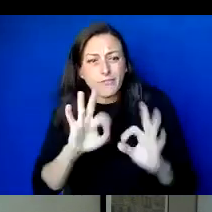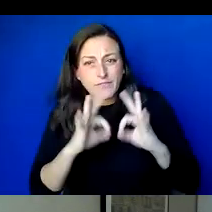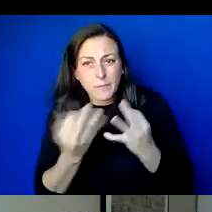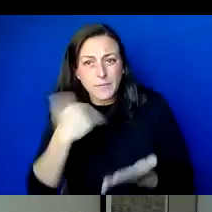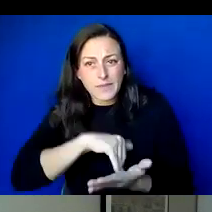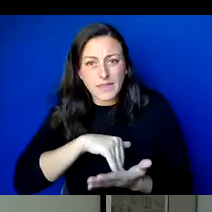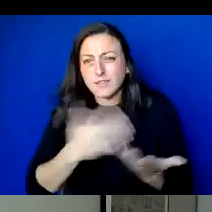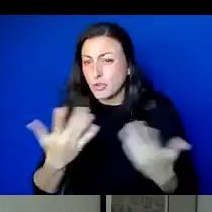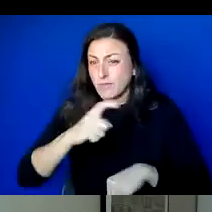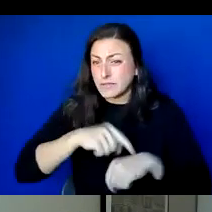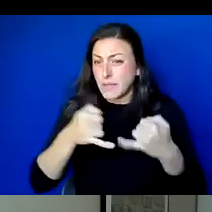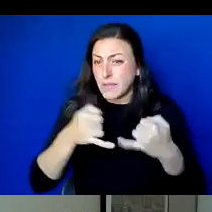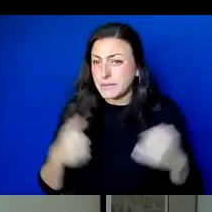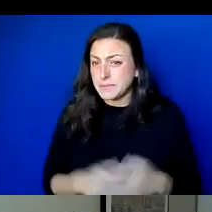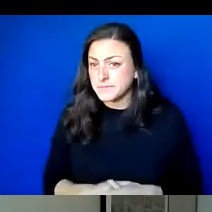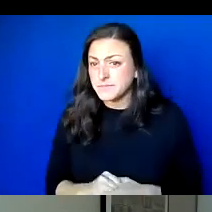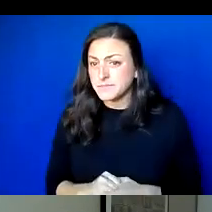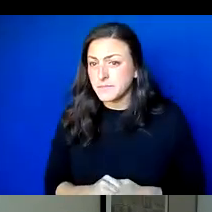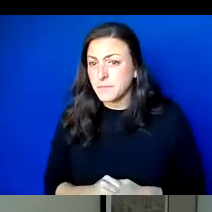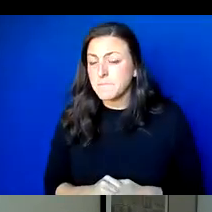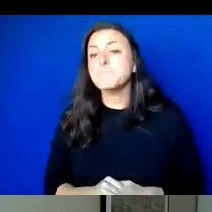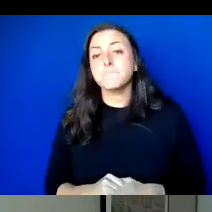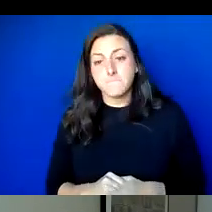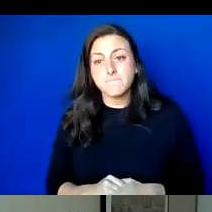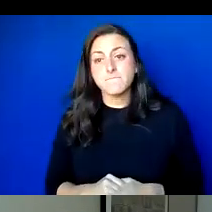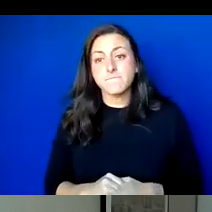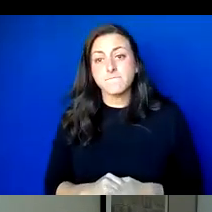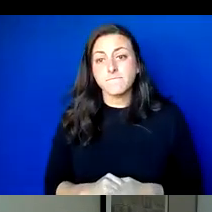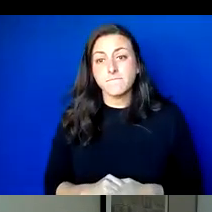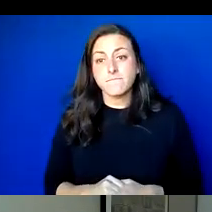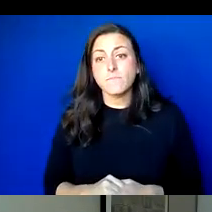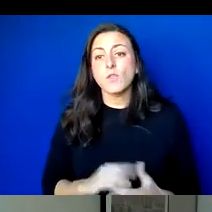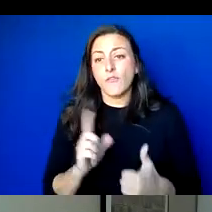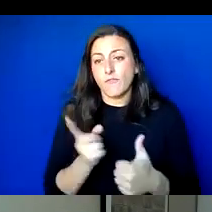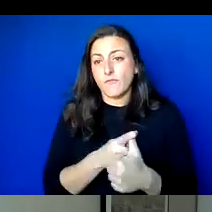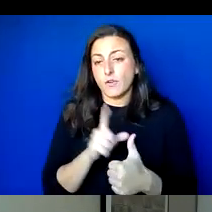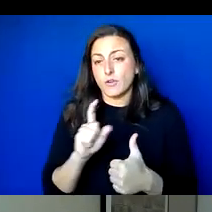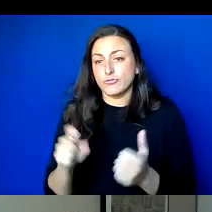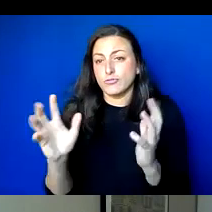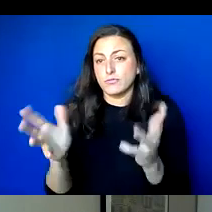Dr. France: I would imagine, well first off, you can talk with your skilled nursing facility